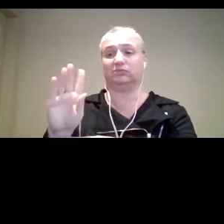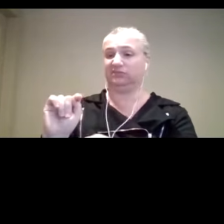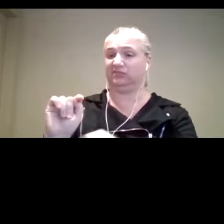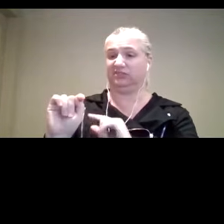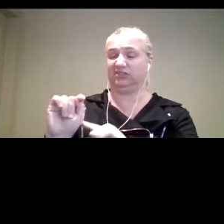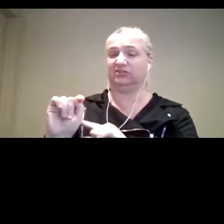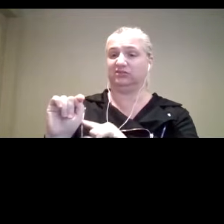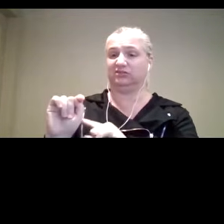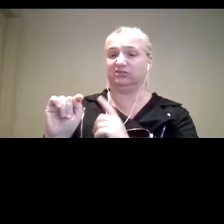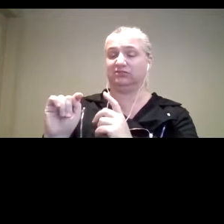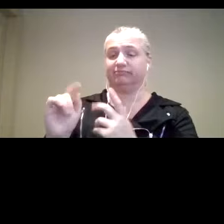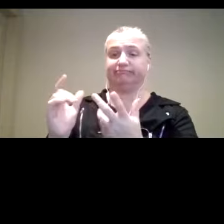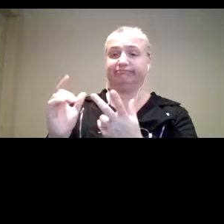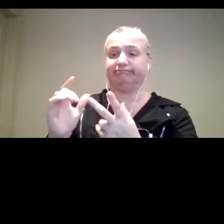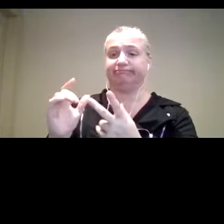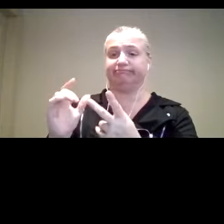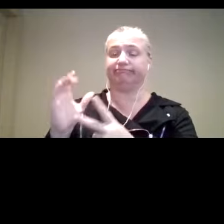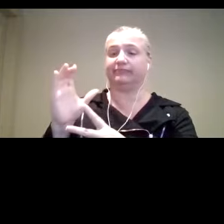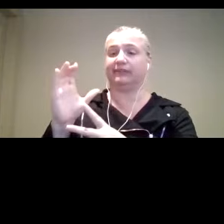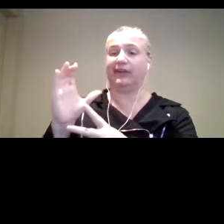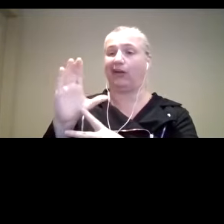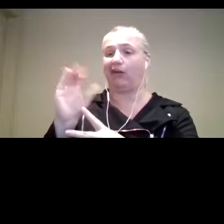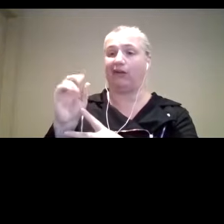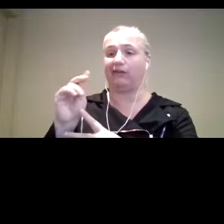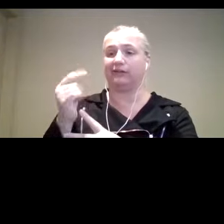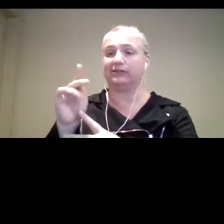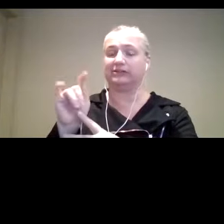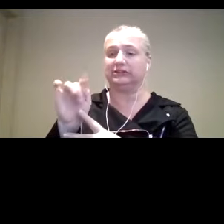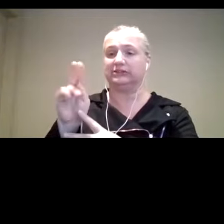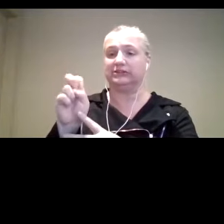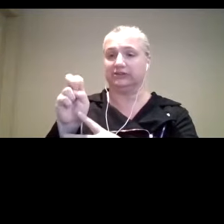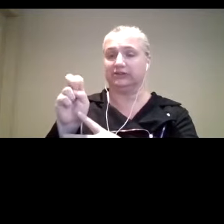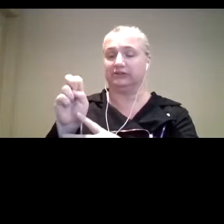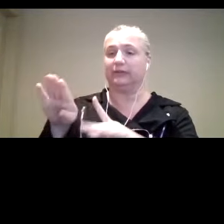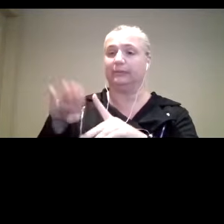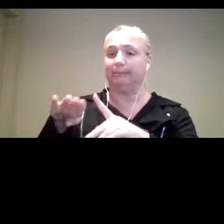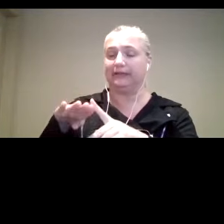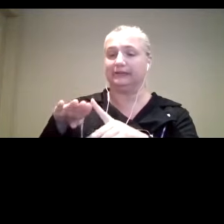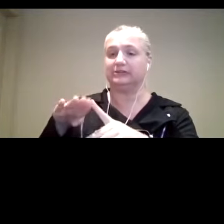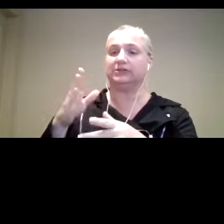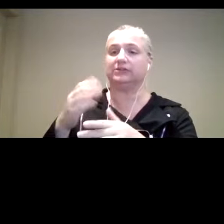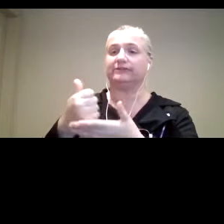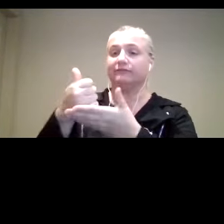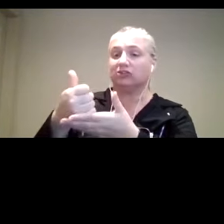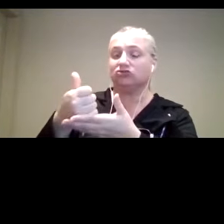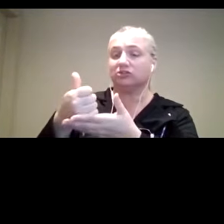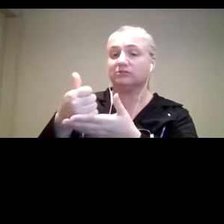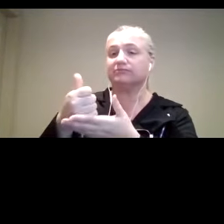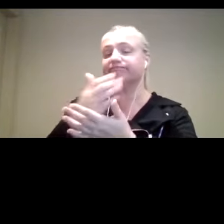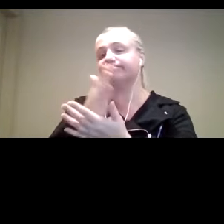along with maybe some cognitive behavioral therapy or other types of evidence-based therapies. And so, this is kind of the model